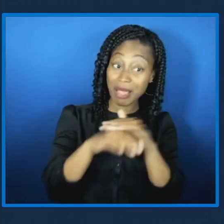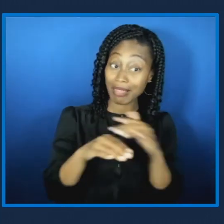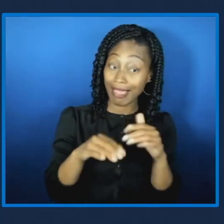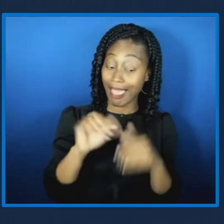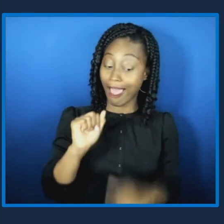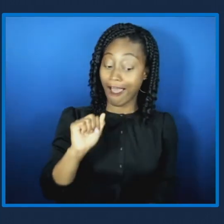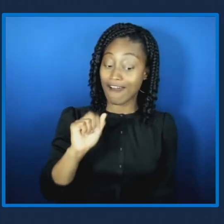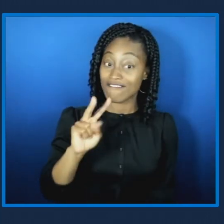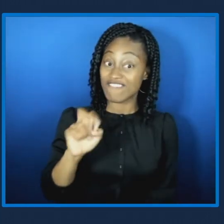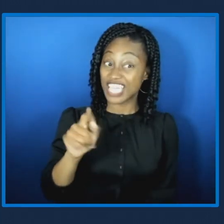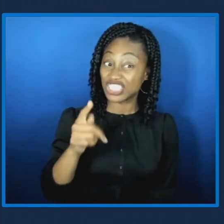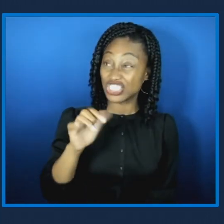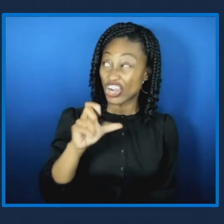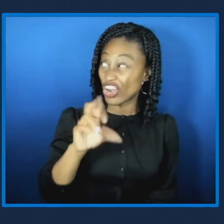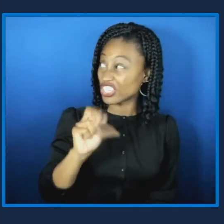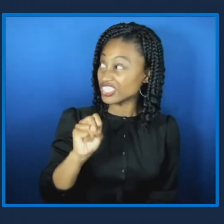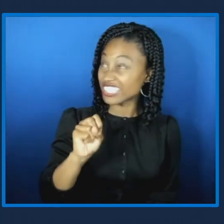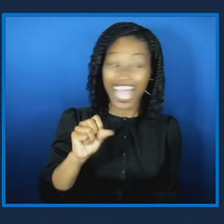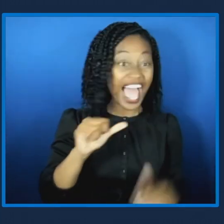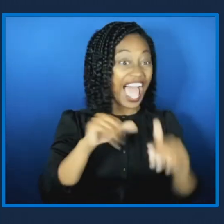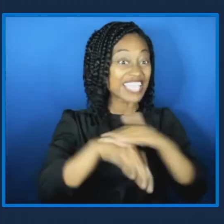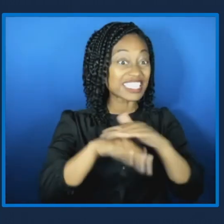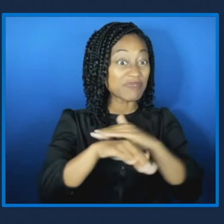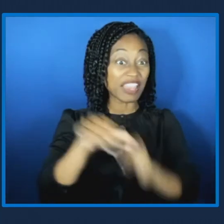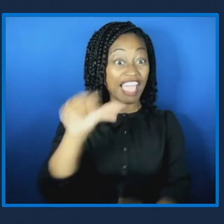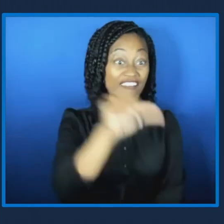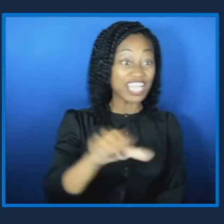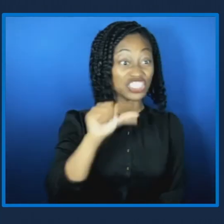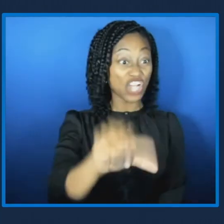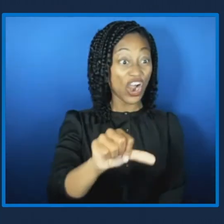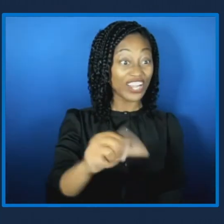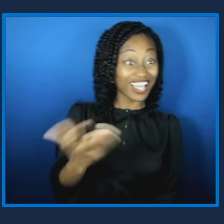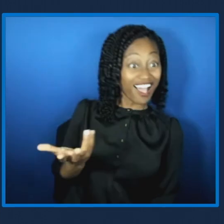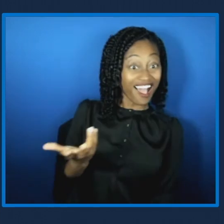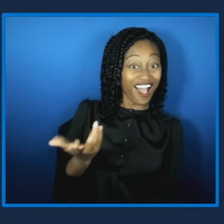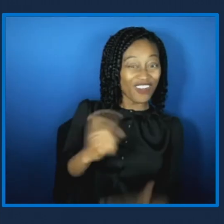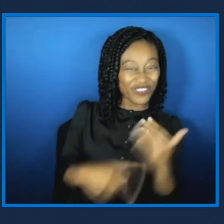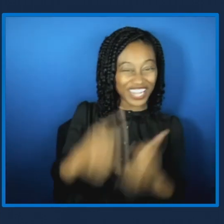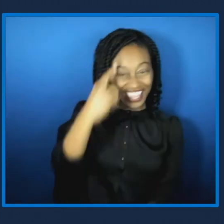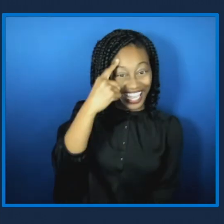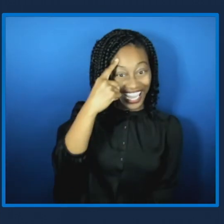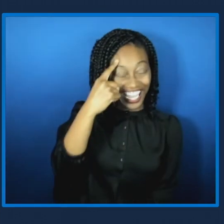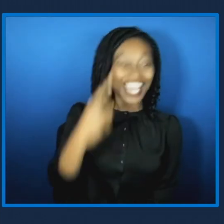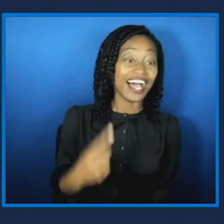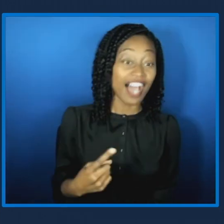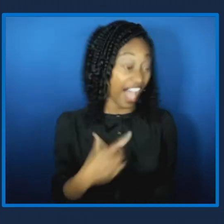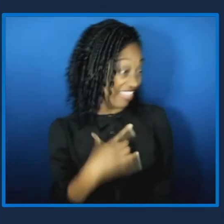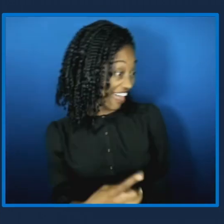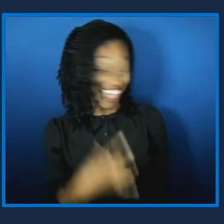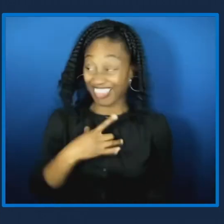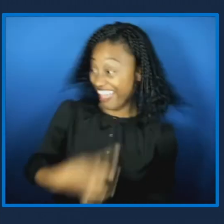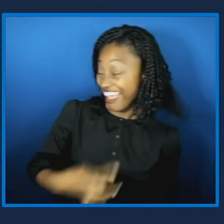How does that sound? That's the one I wanted. The fantastic four. I like it. I like the Avengers